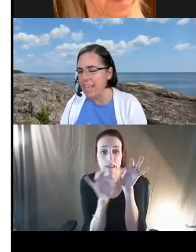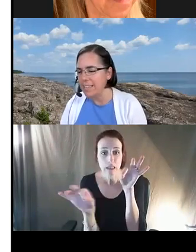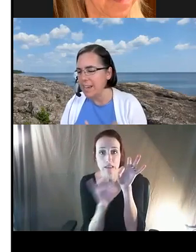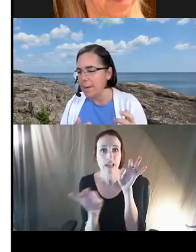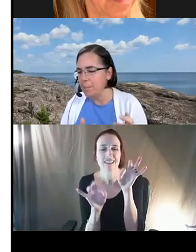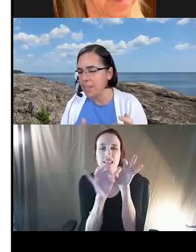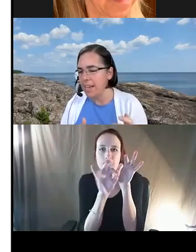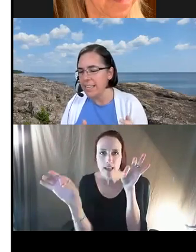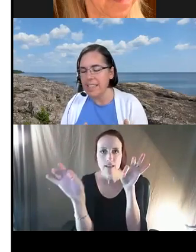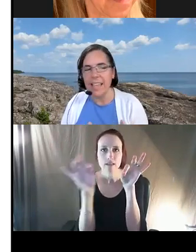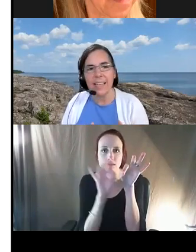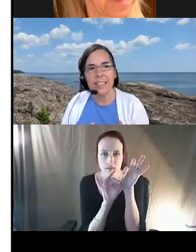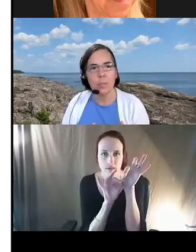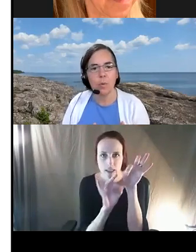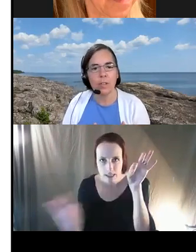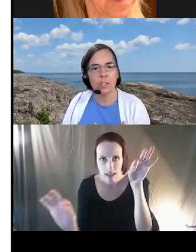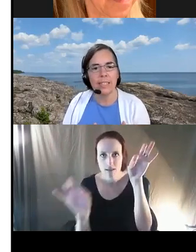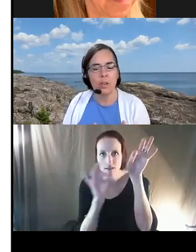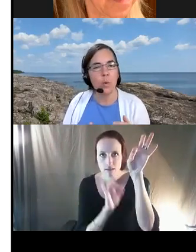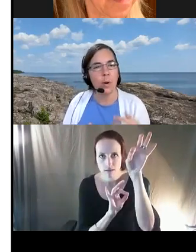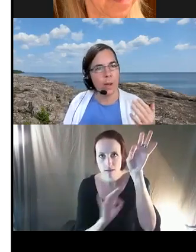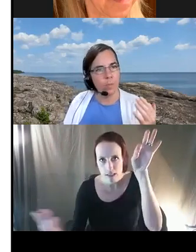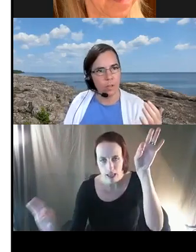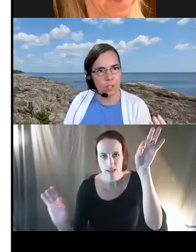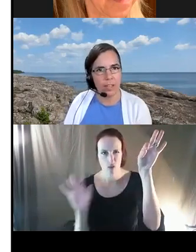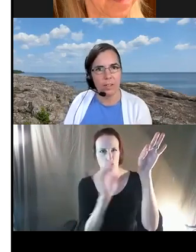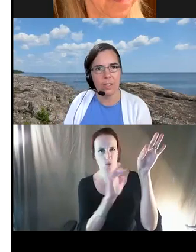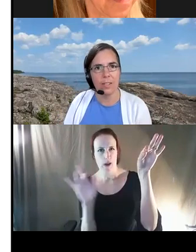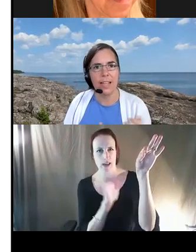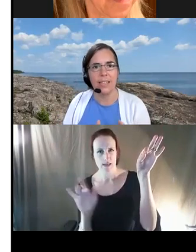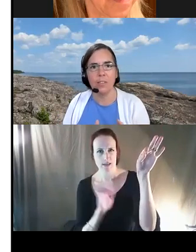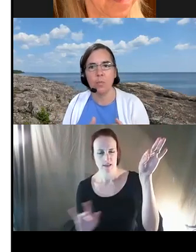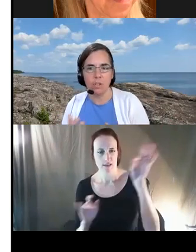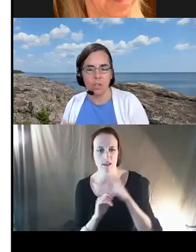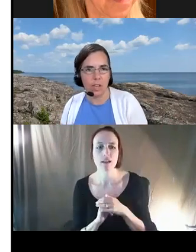That can support seeing where one word stops and